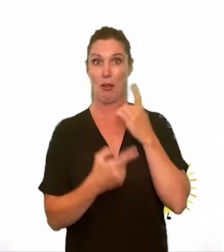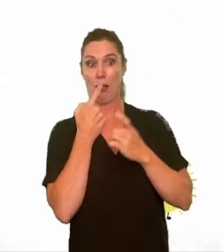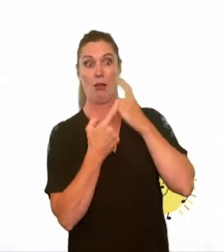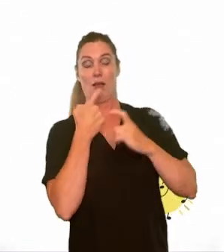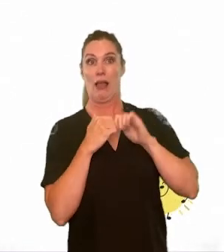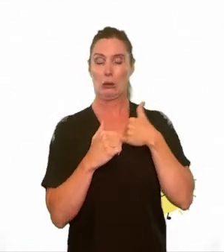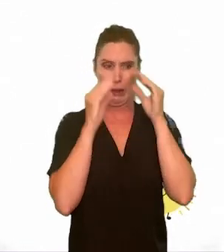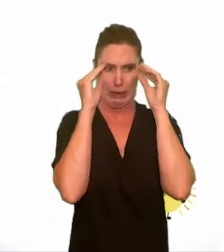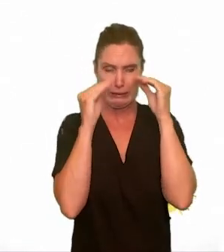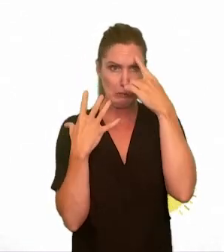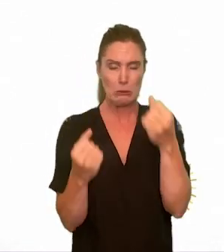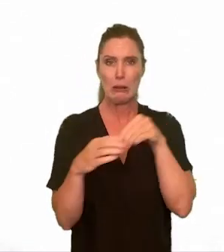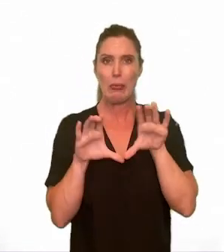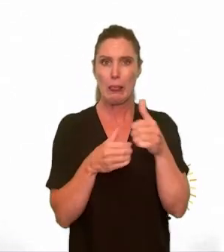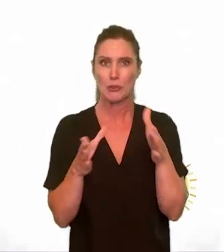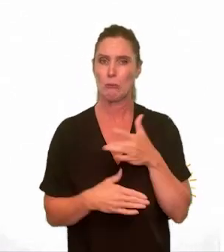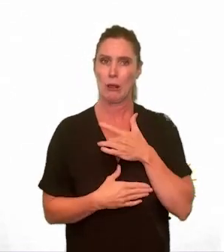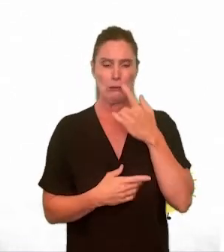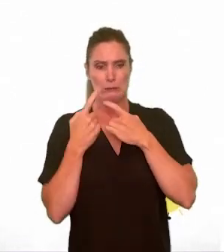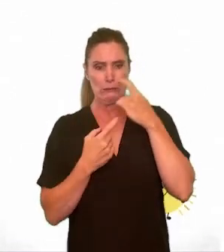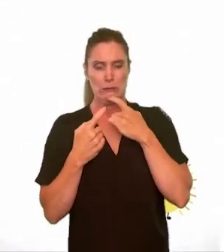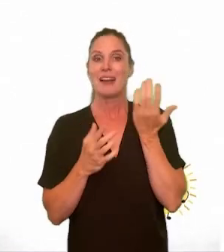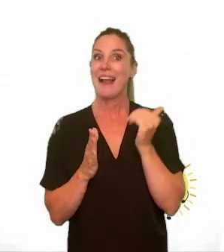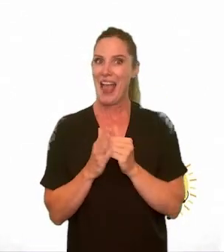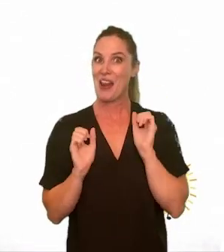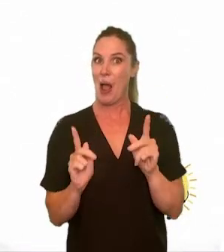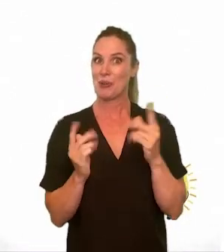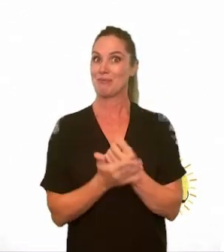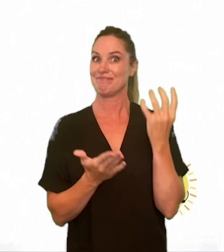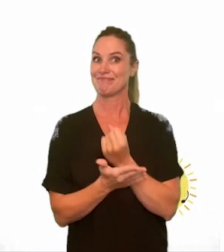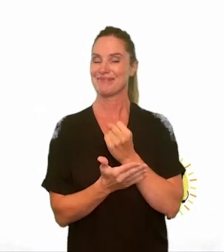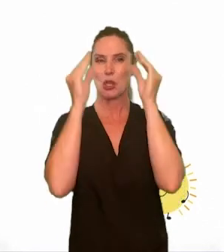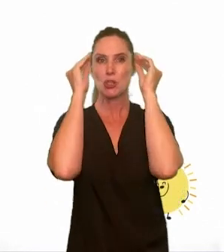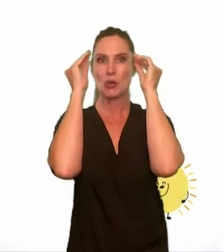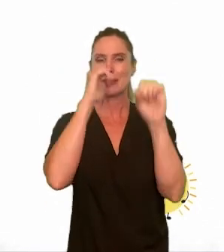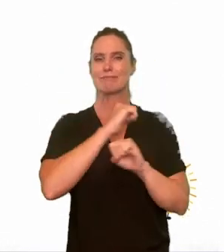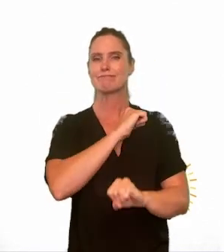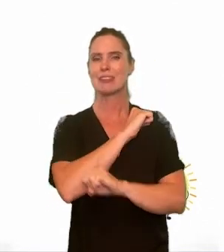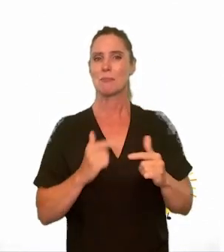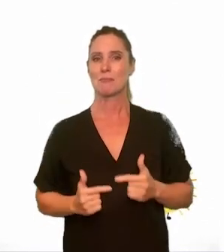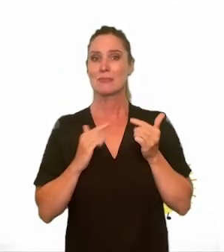"How do I teach mental health in the classroom?" Again, an opportunity. You're teaching fundamental life skills every day.